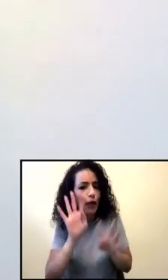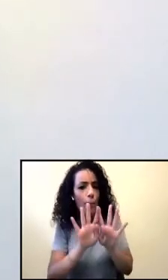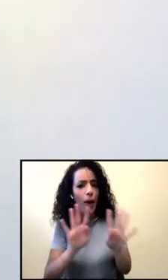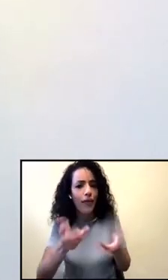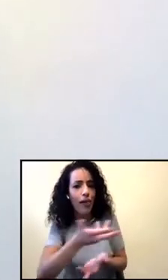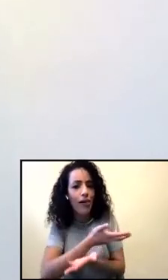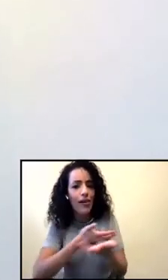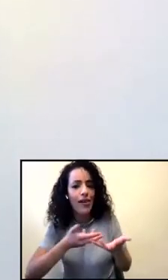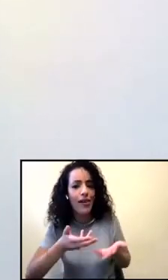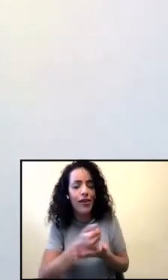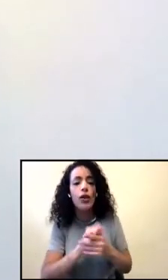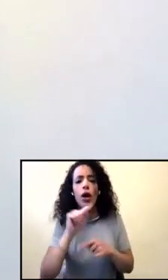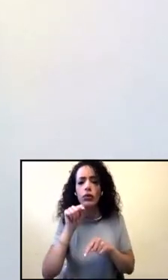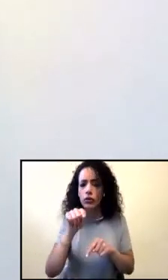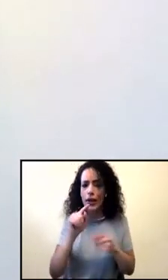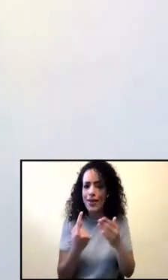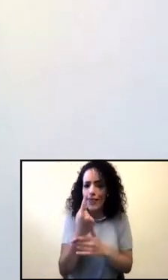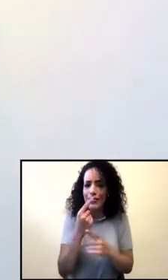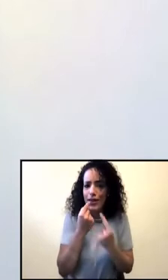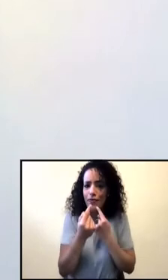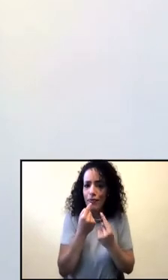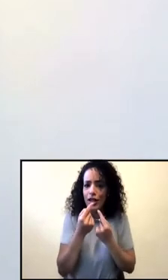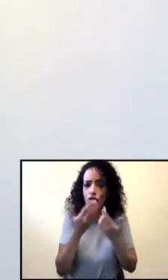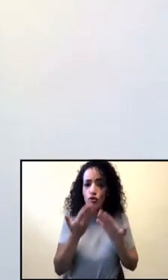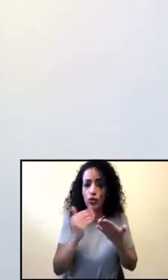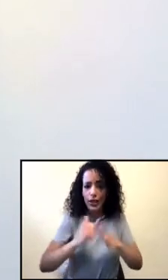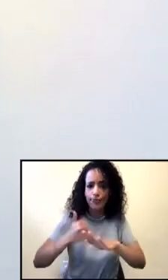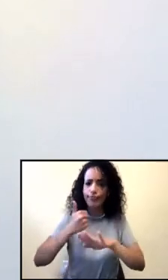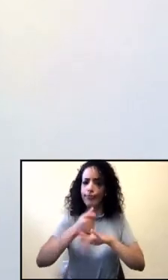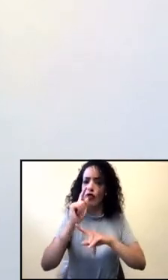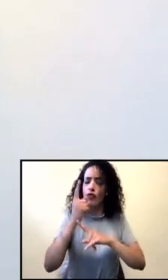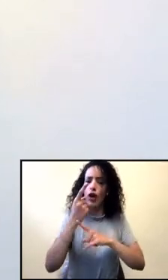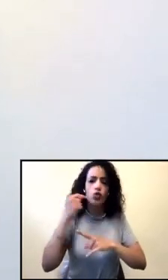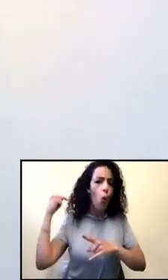on the event information that we're launching today an audio documentary, A Merciless Light: